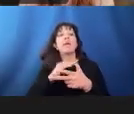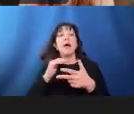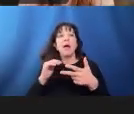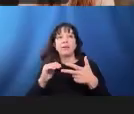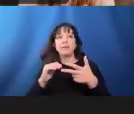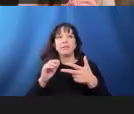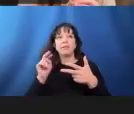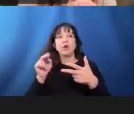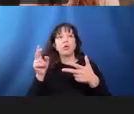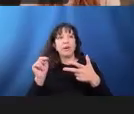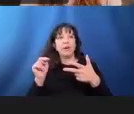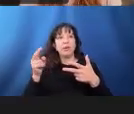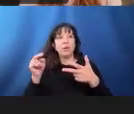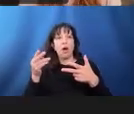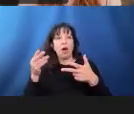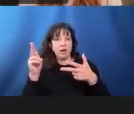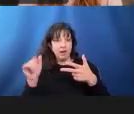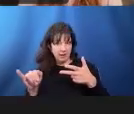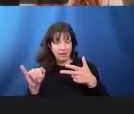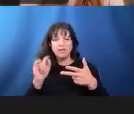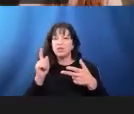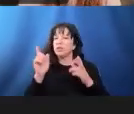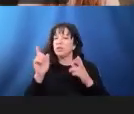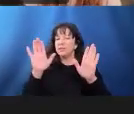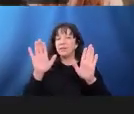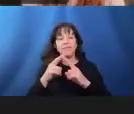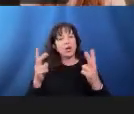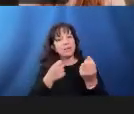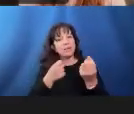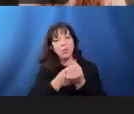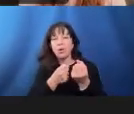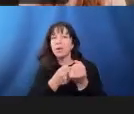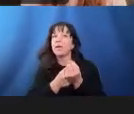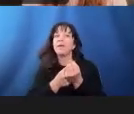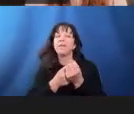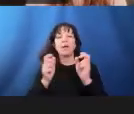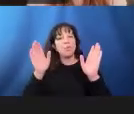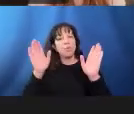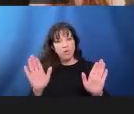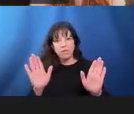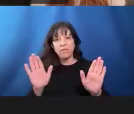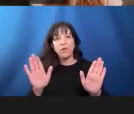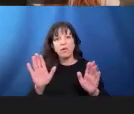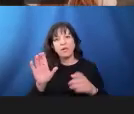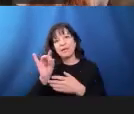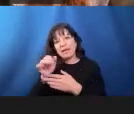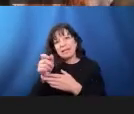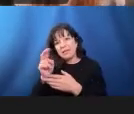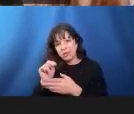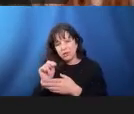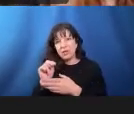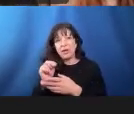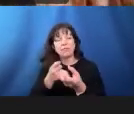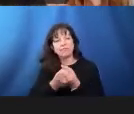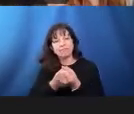wonderful and really supportive of advocating for, um, the